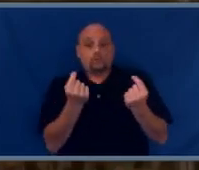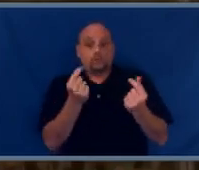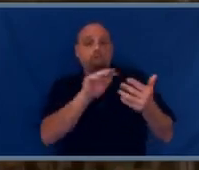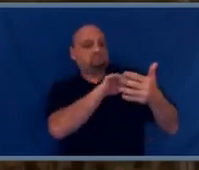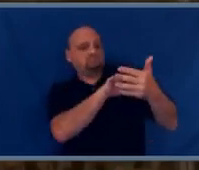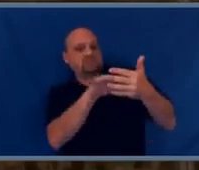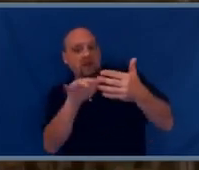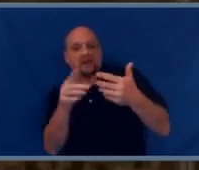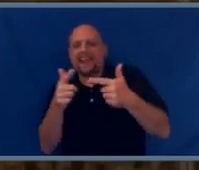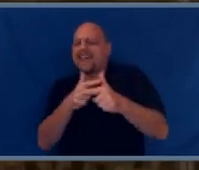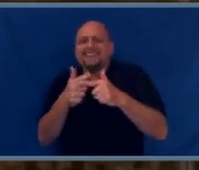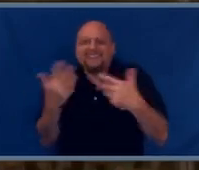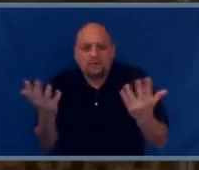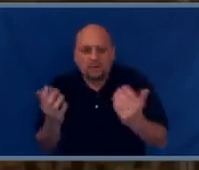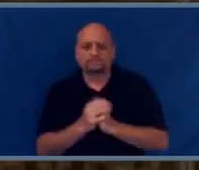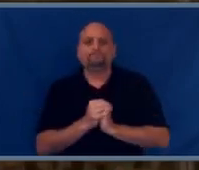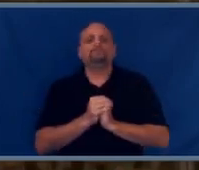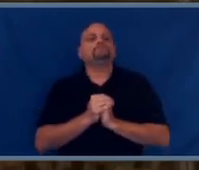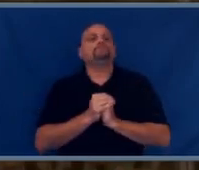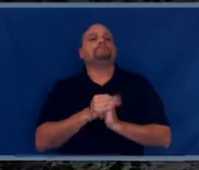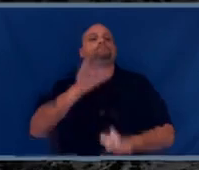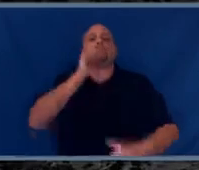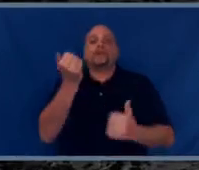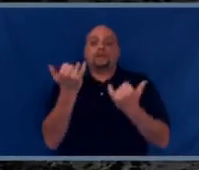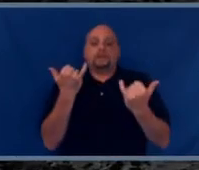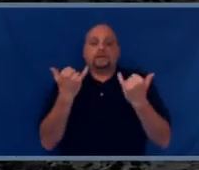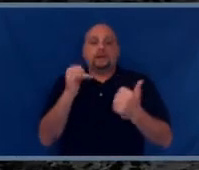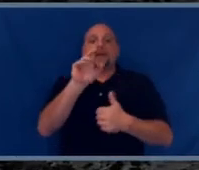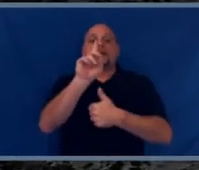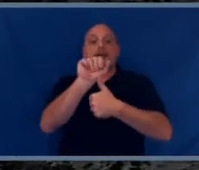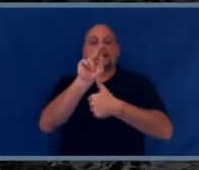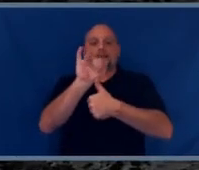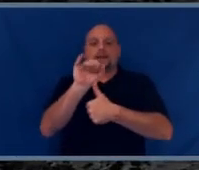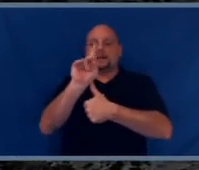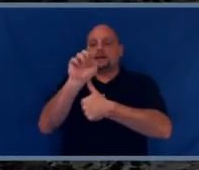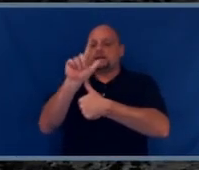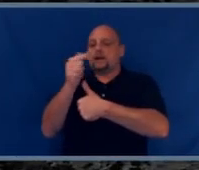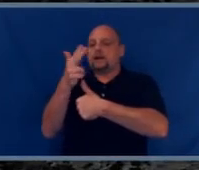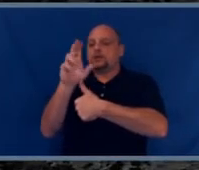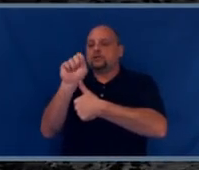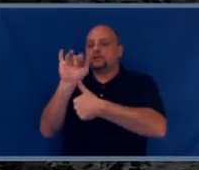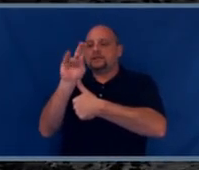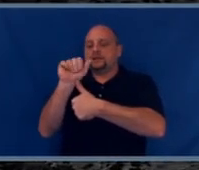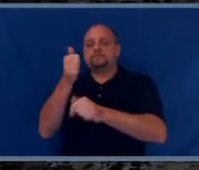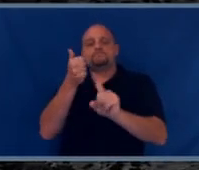TODAY WE ARE JOINED BY THREE EXPERTS, THE LEAD IMAGE